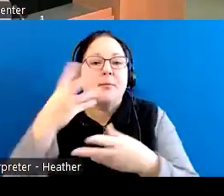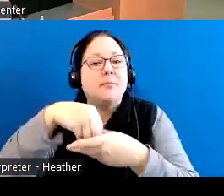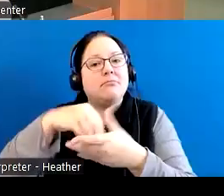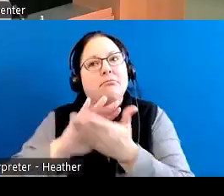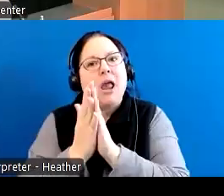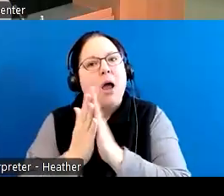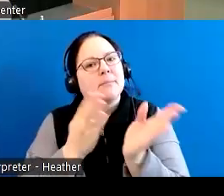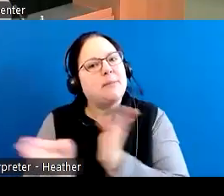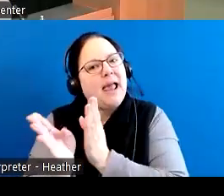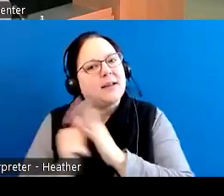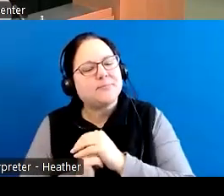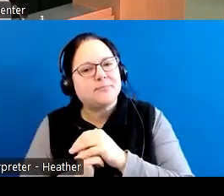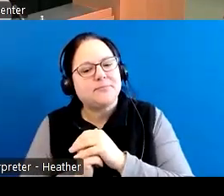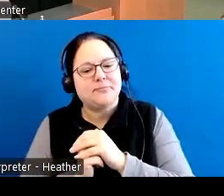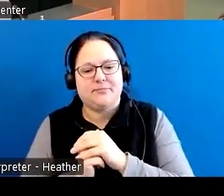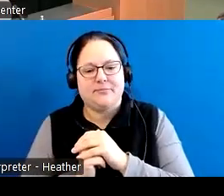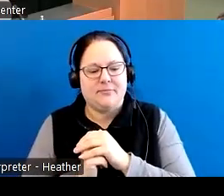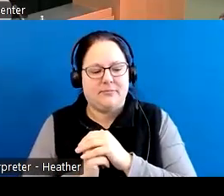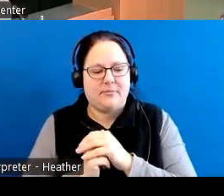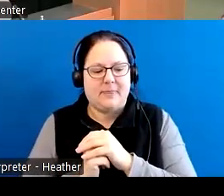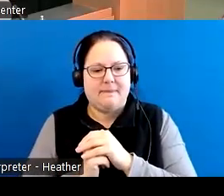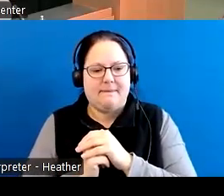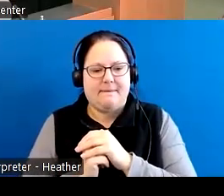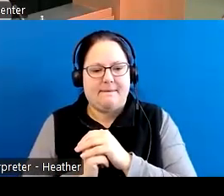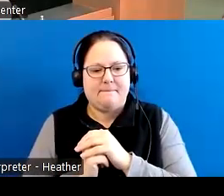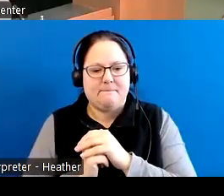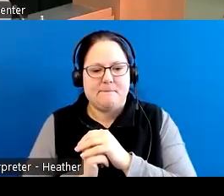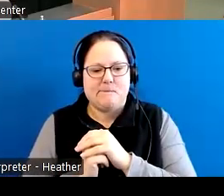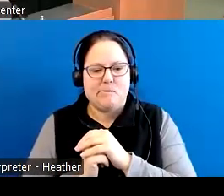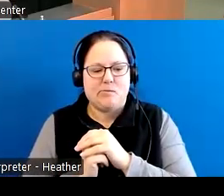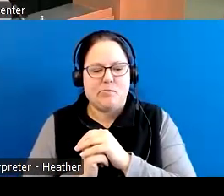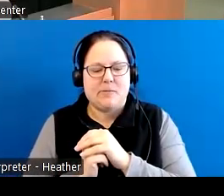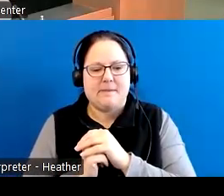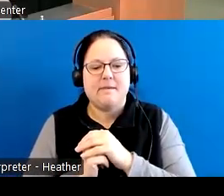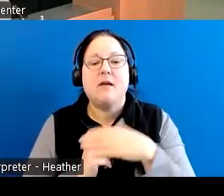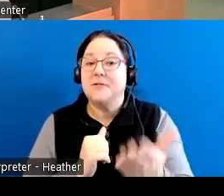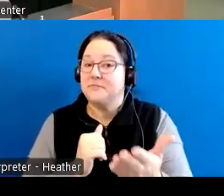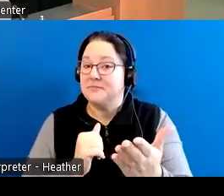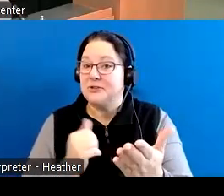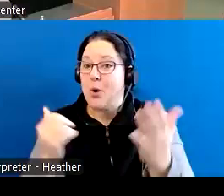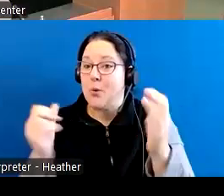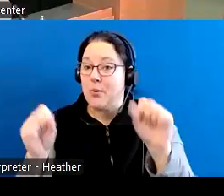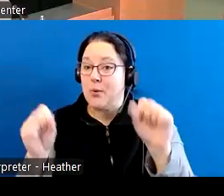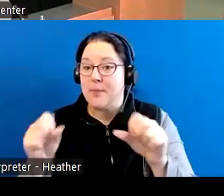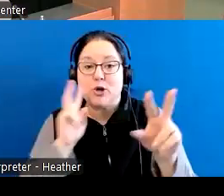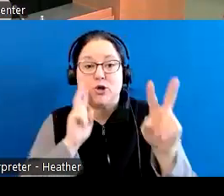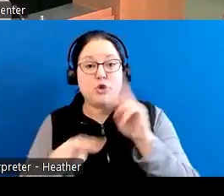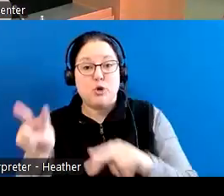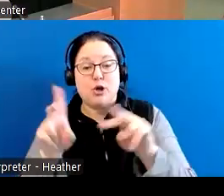So postpilot we were able to um look at some data to see how our expansion has been going in